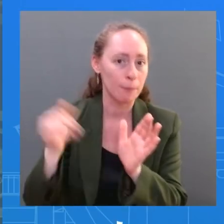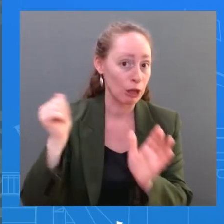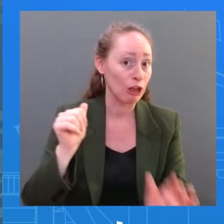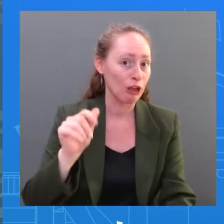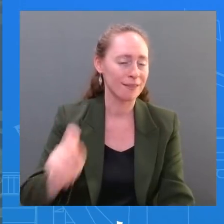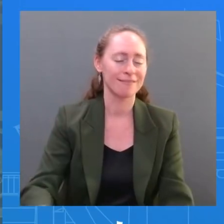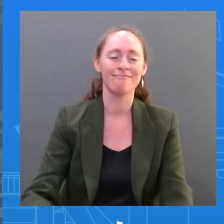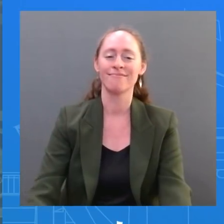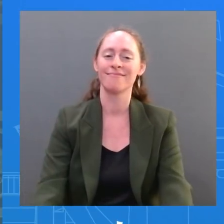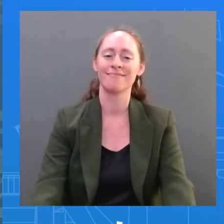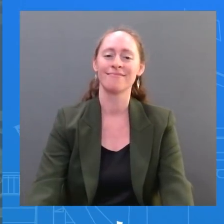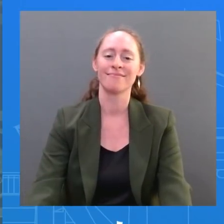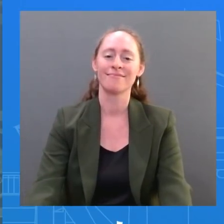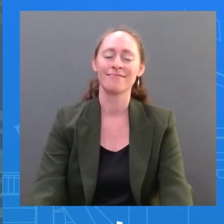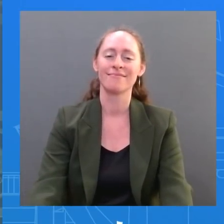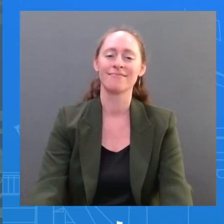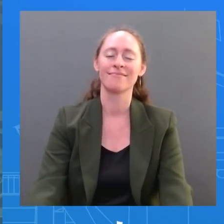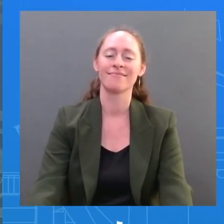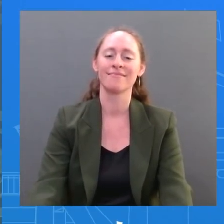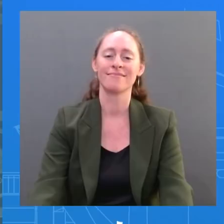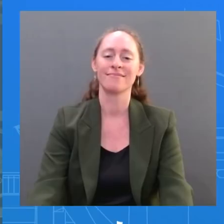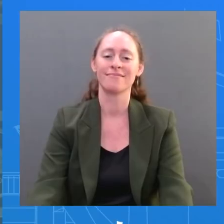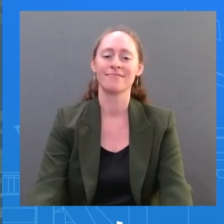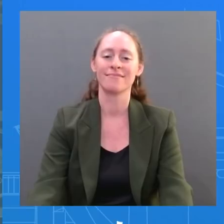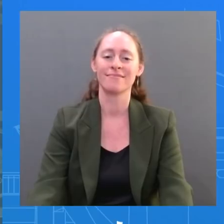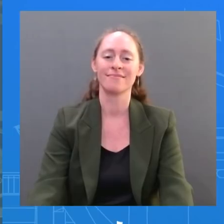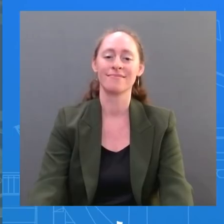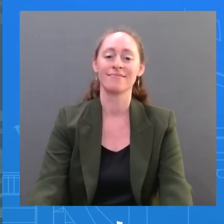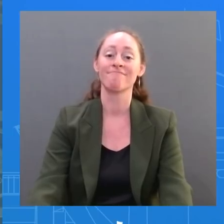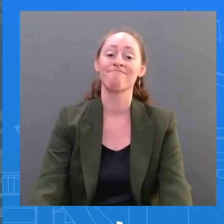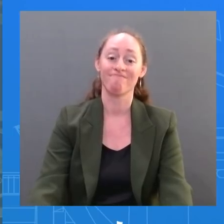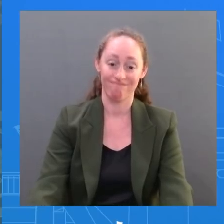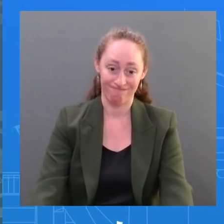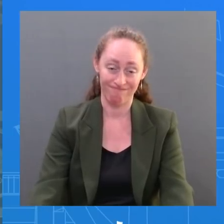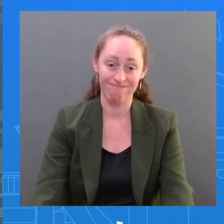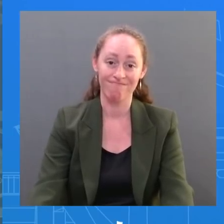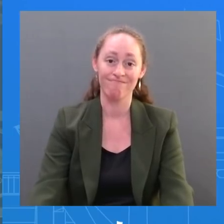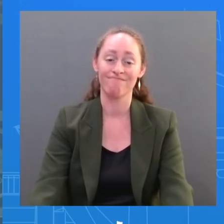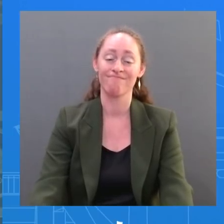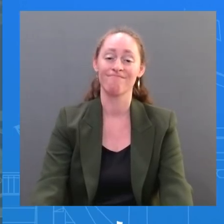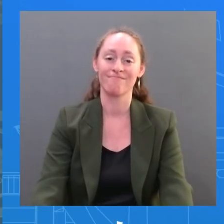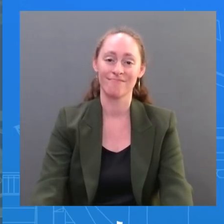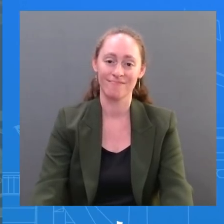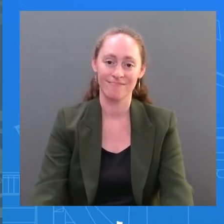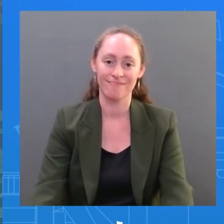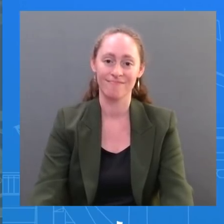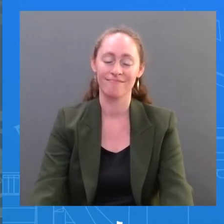for 25 consecutive days and about 25 cents. While we understand that that is not enough,